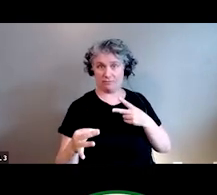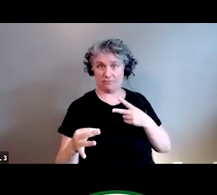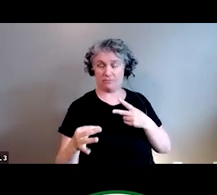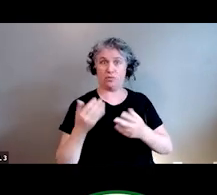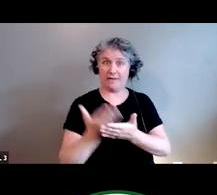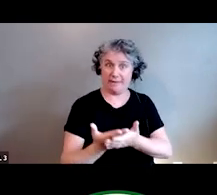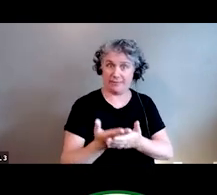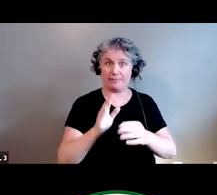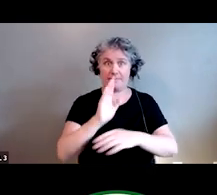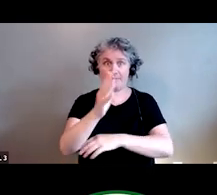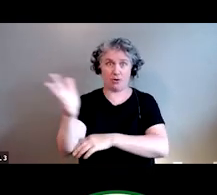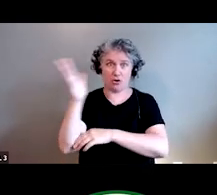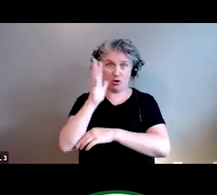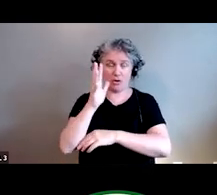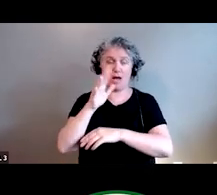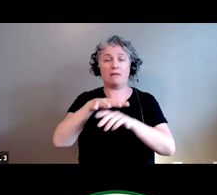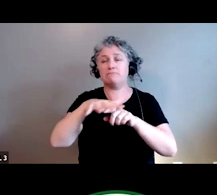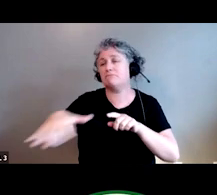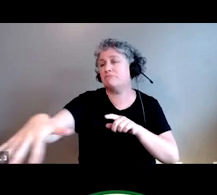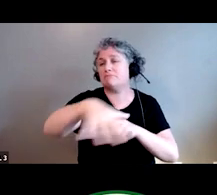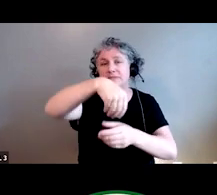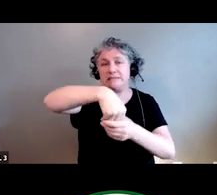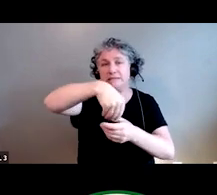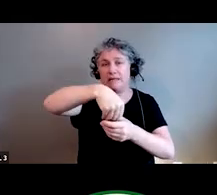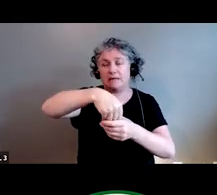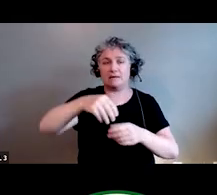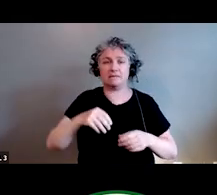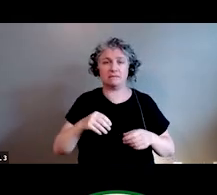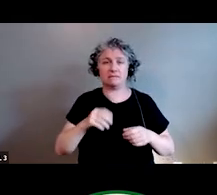Accommodations and access to just the local businesses and different services available